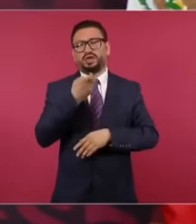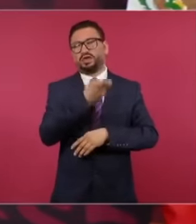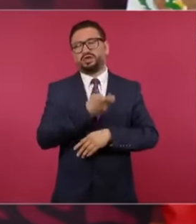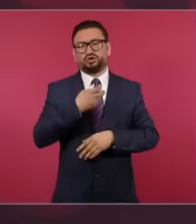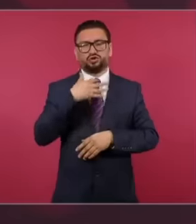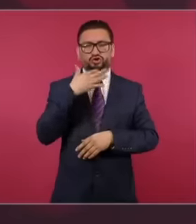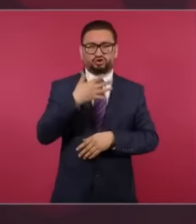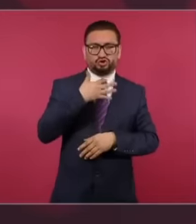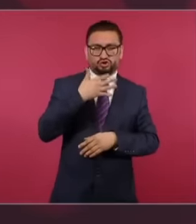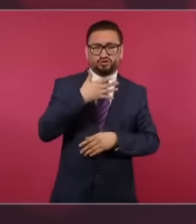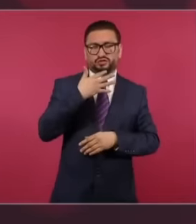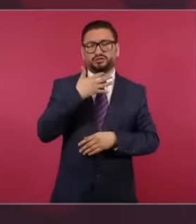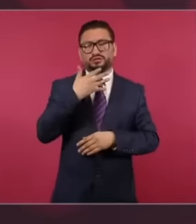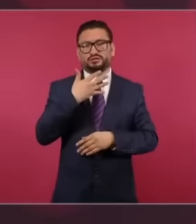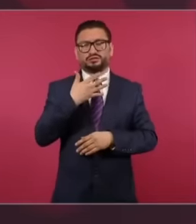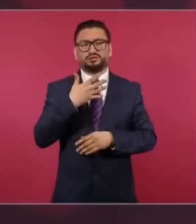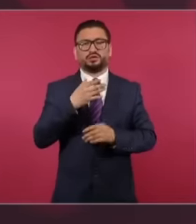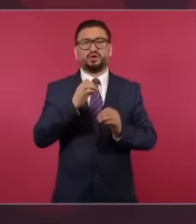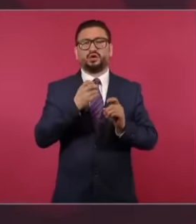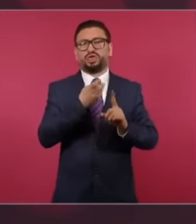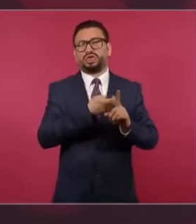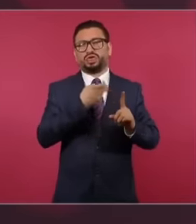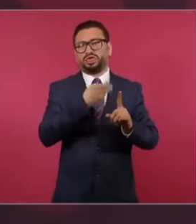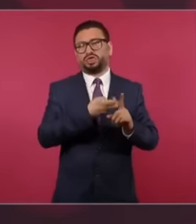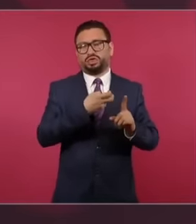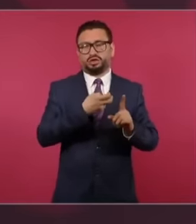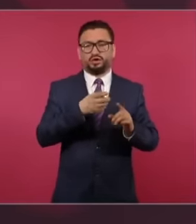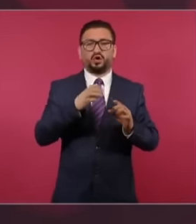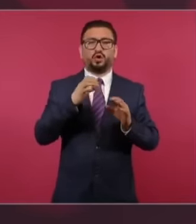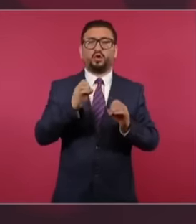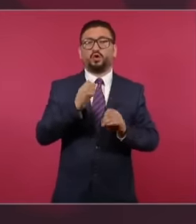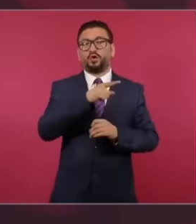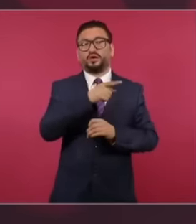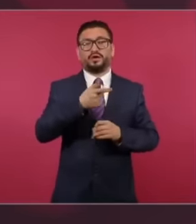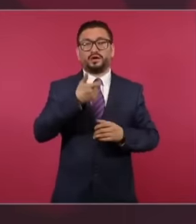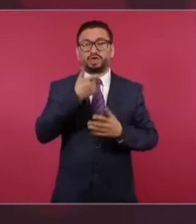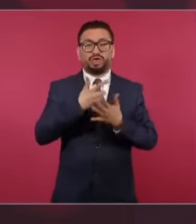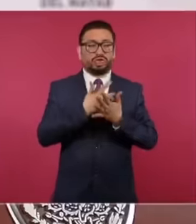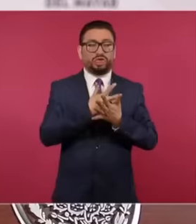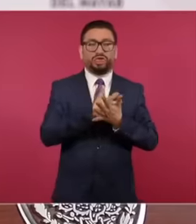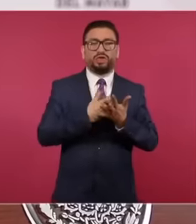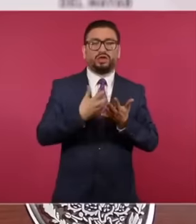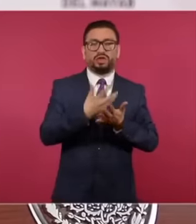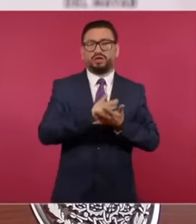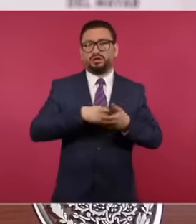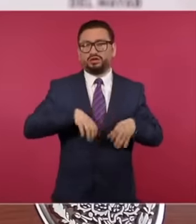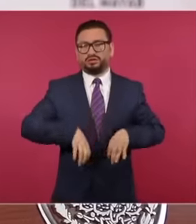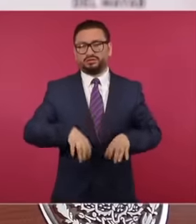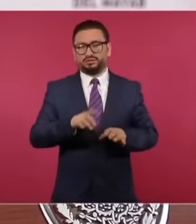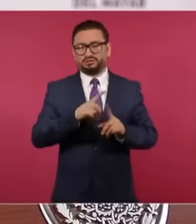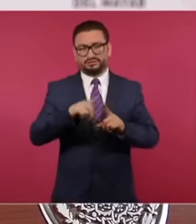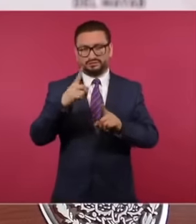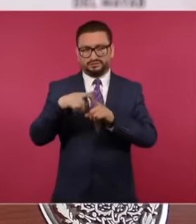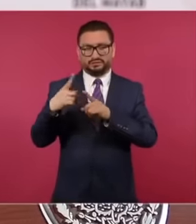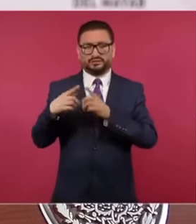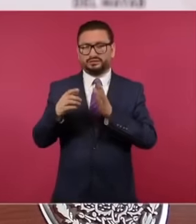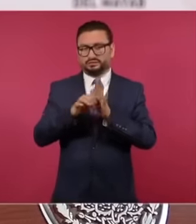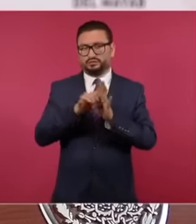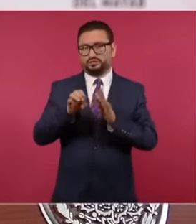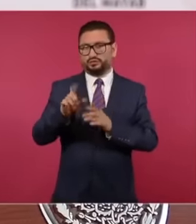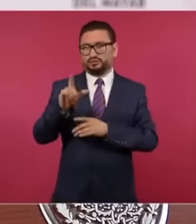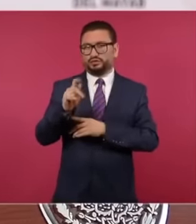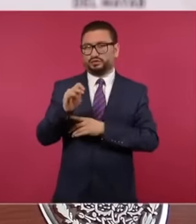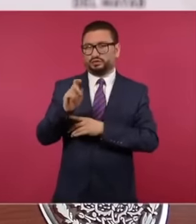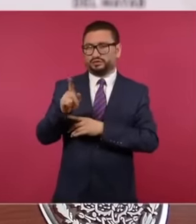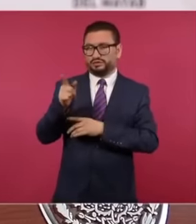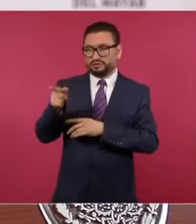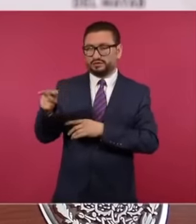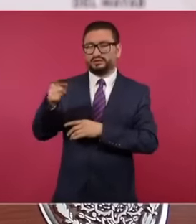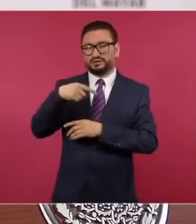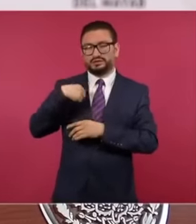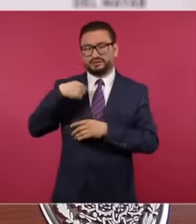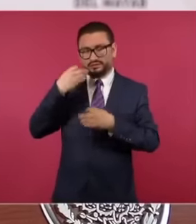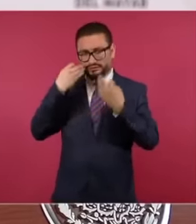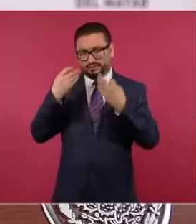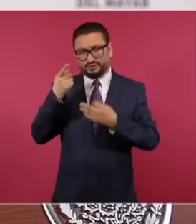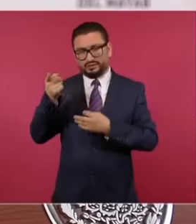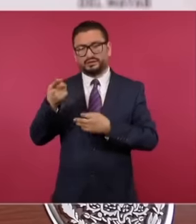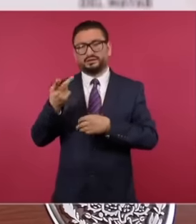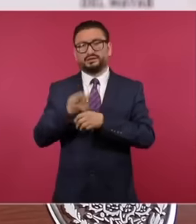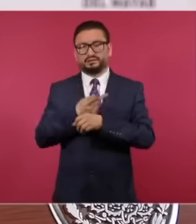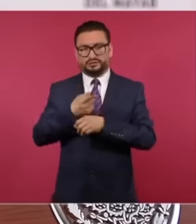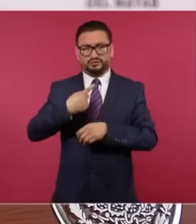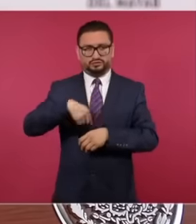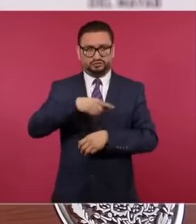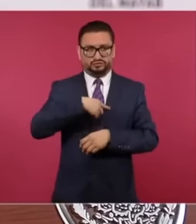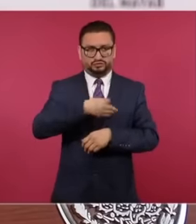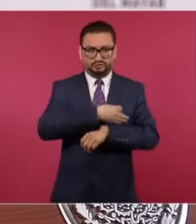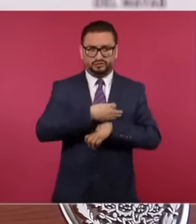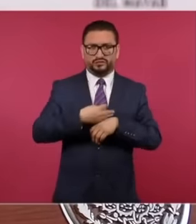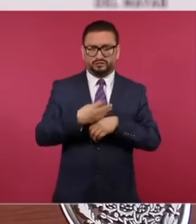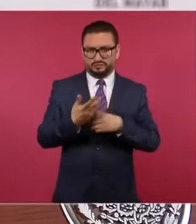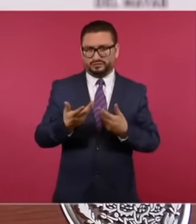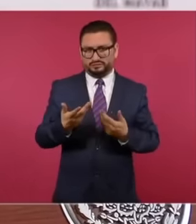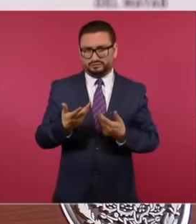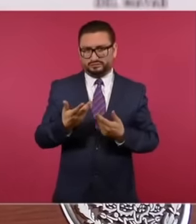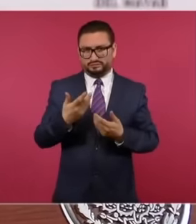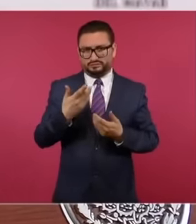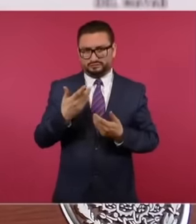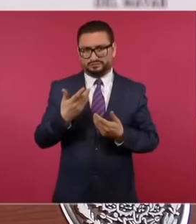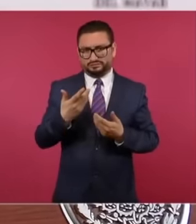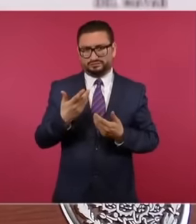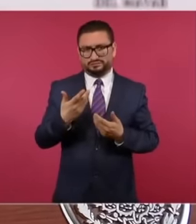of accumulating fortunes. In the case of us, we have suffered it as a family.